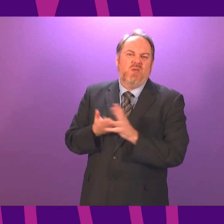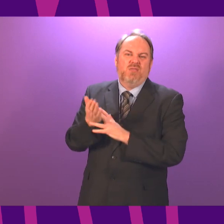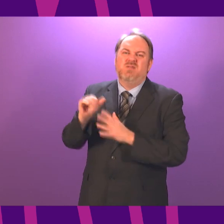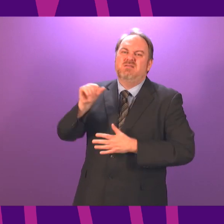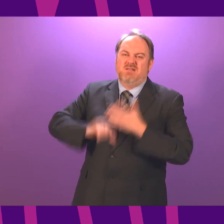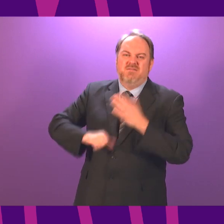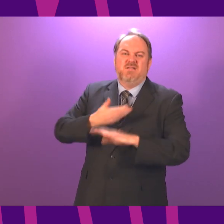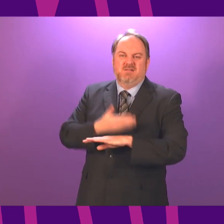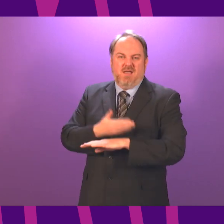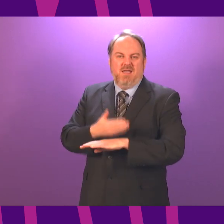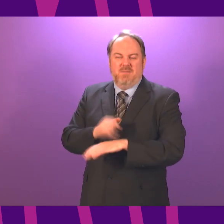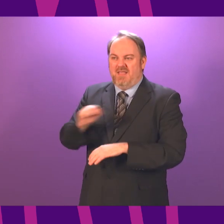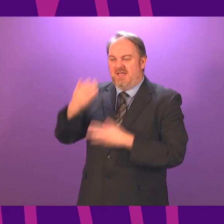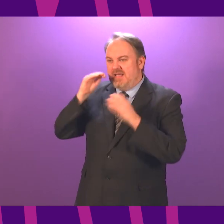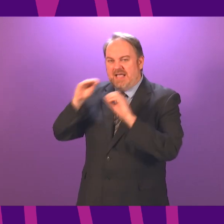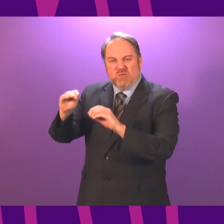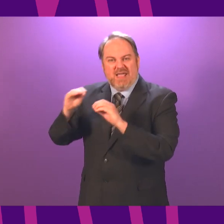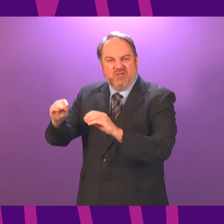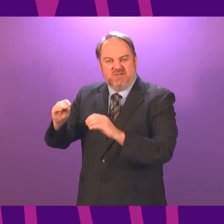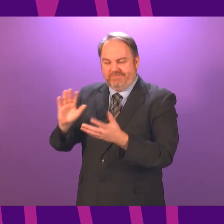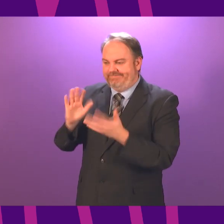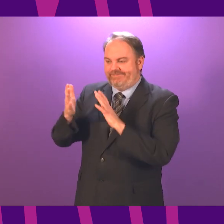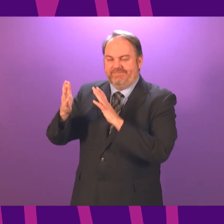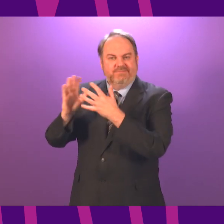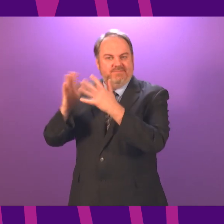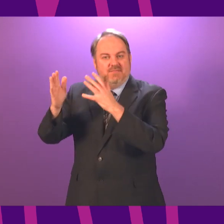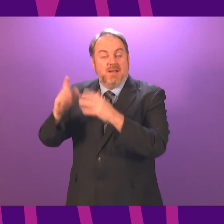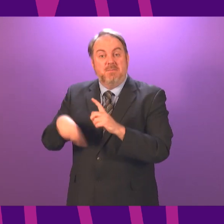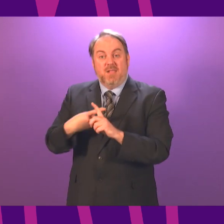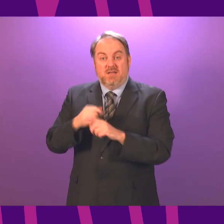students will also be affected because many of the jobs that they do to